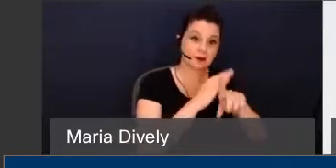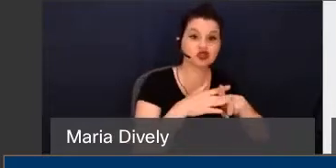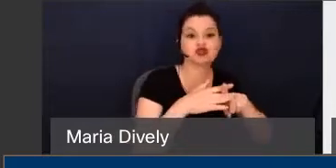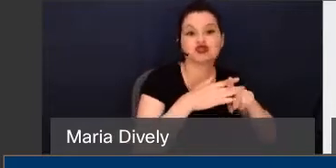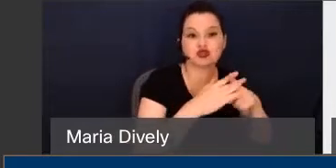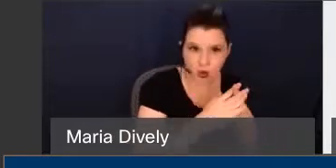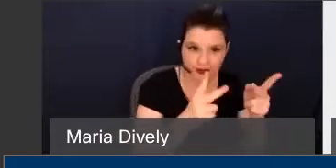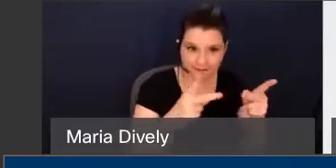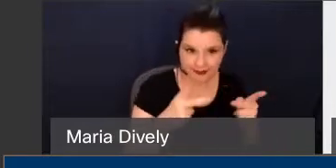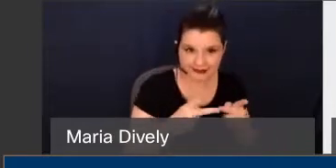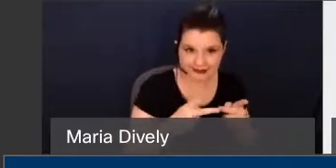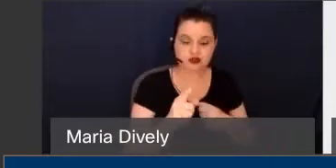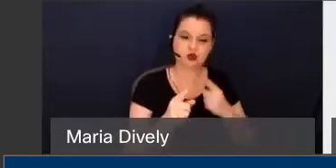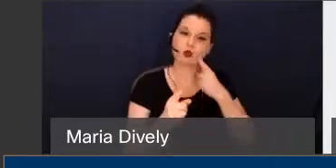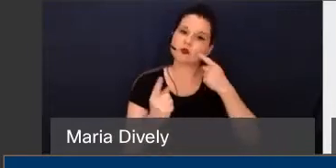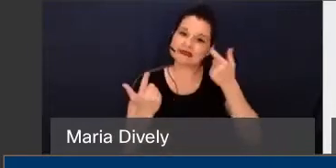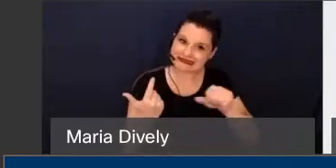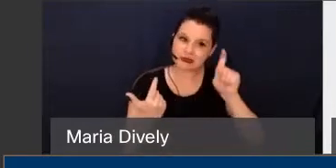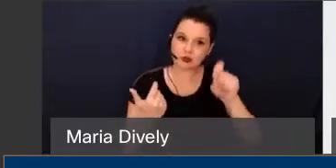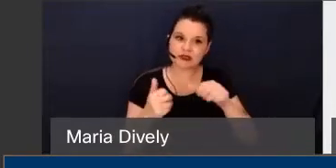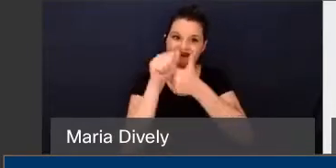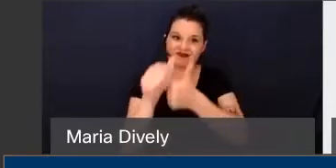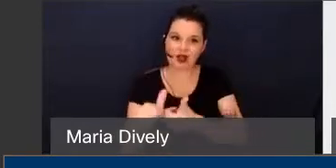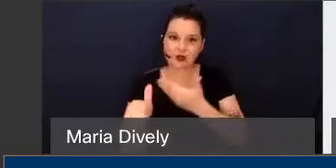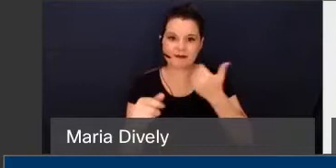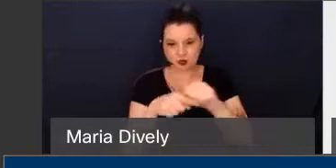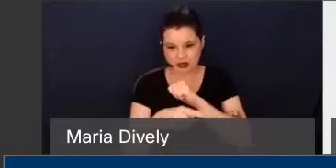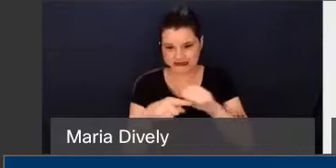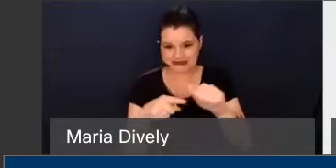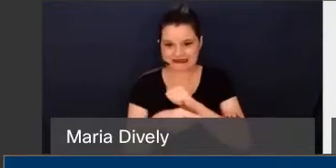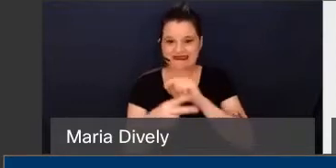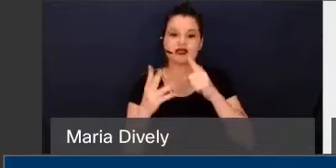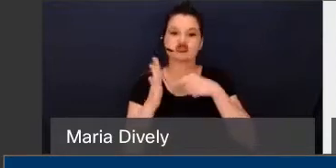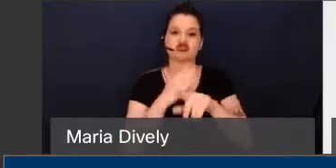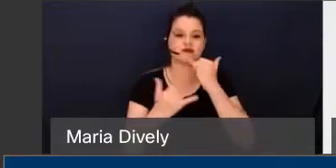So you still need to follow all your best practices and check for errors.